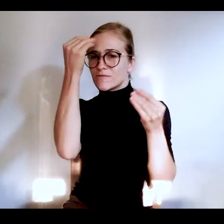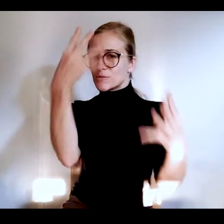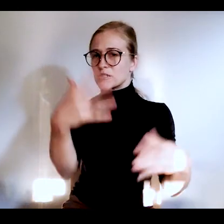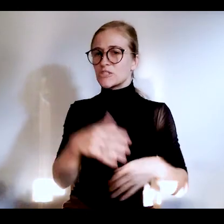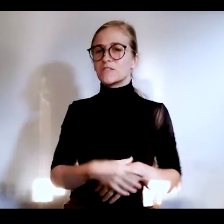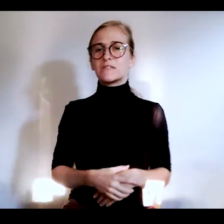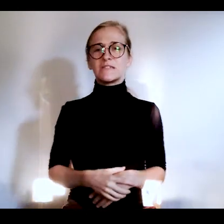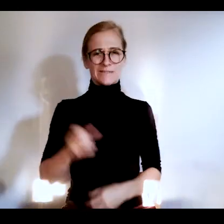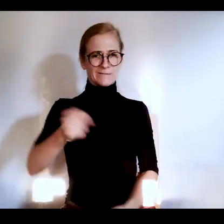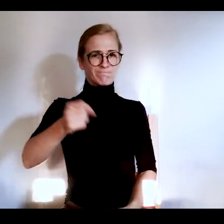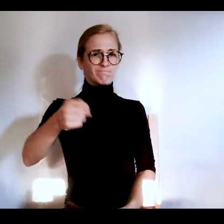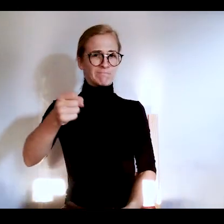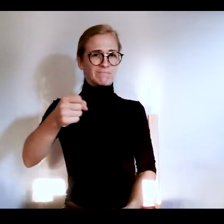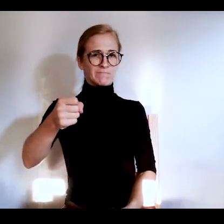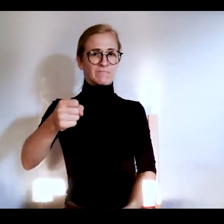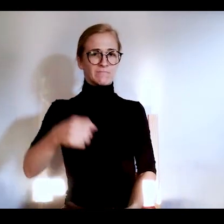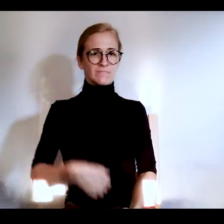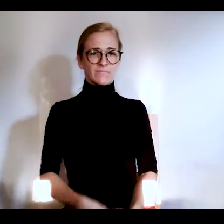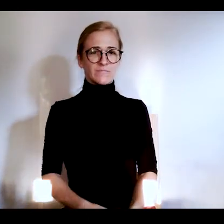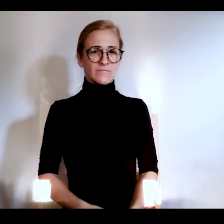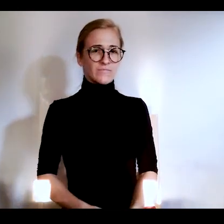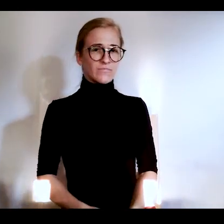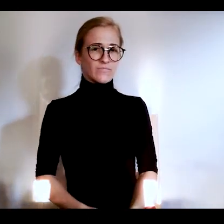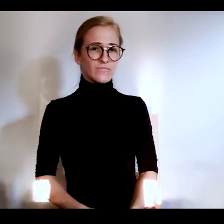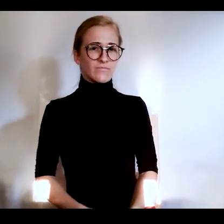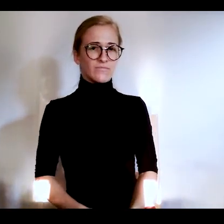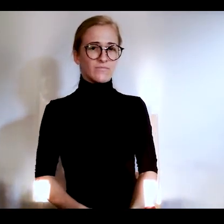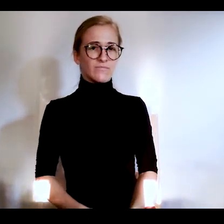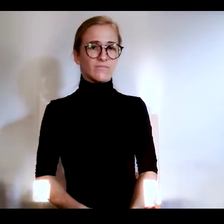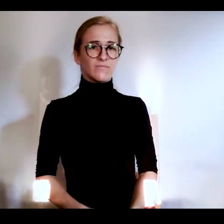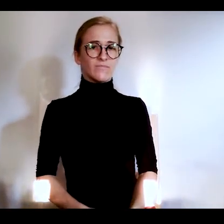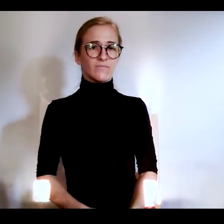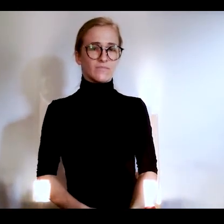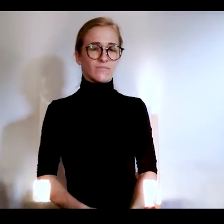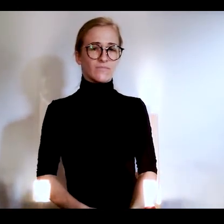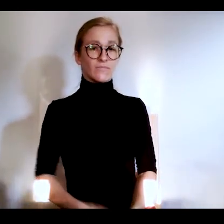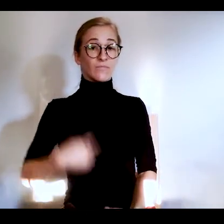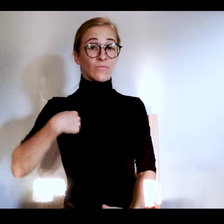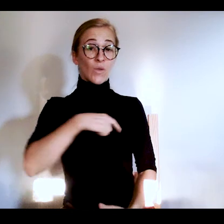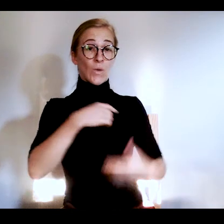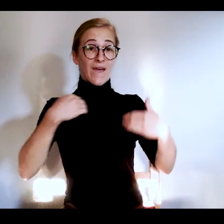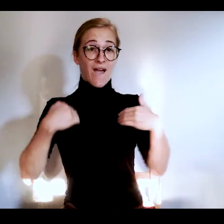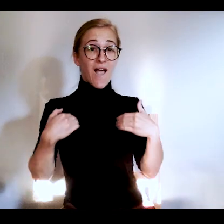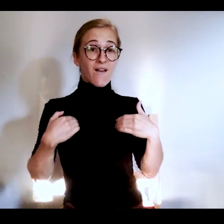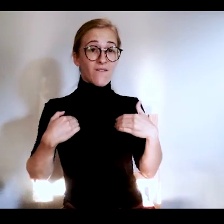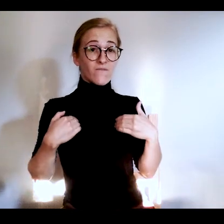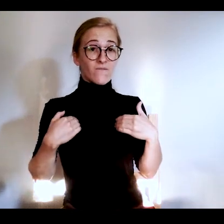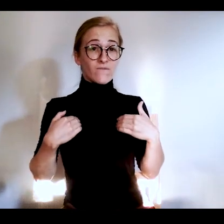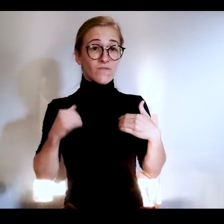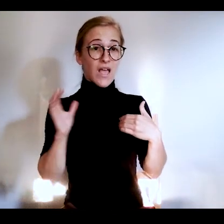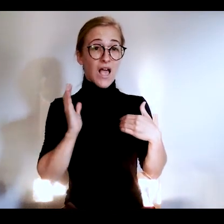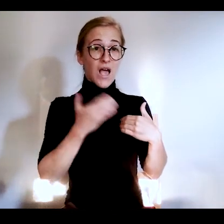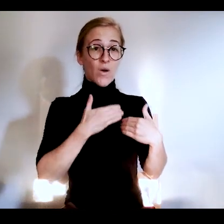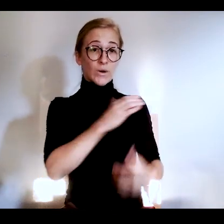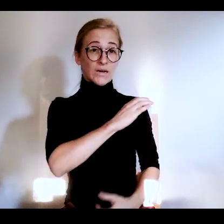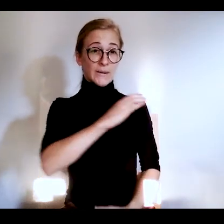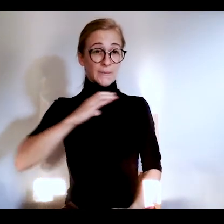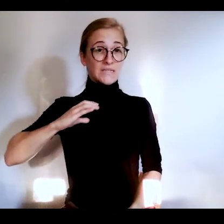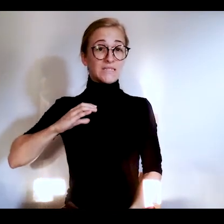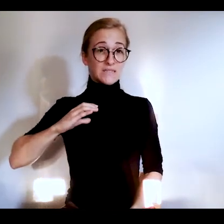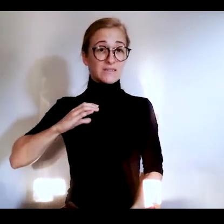Yes, up front we have what on our committee.